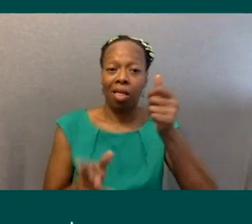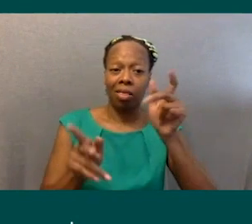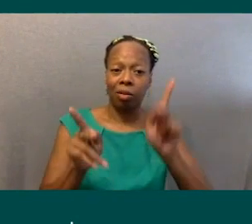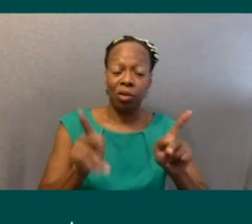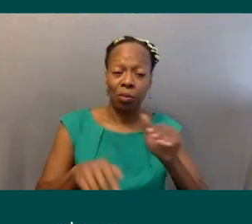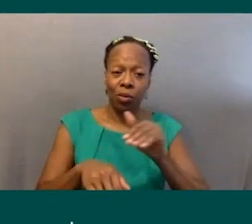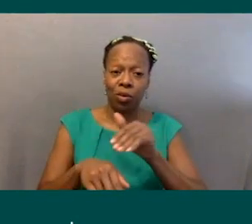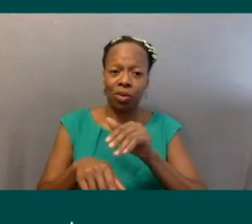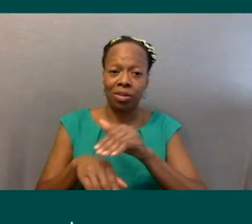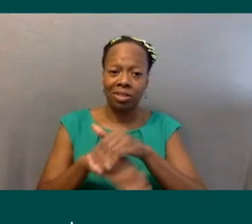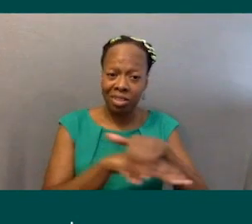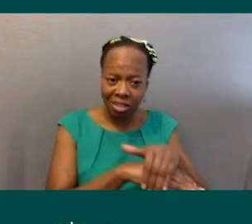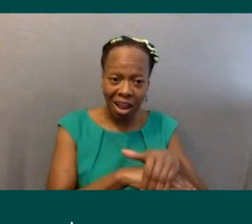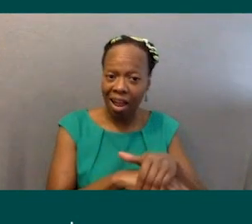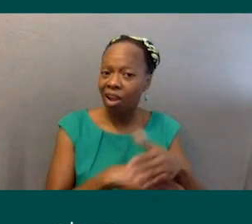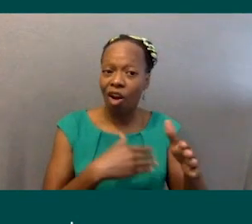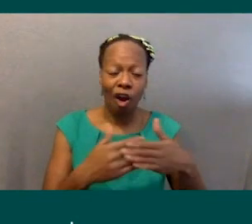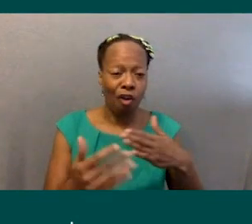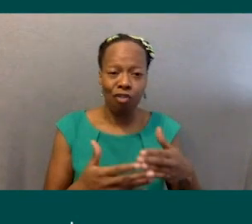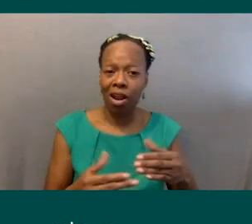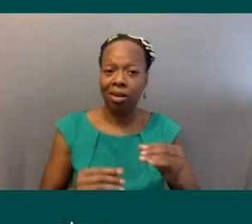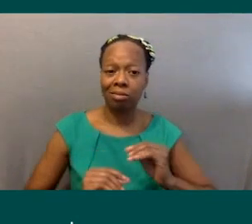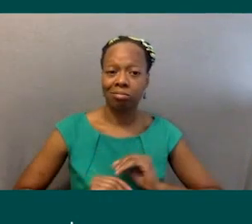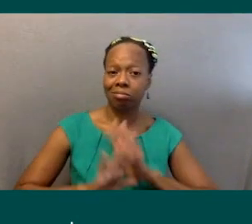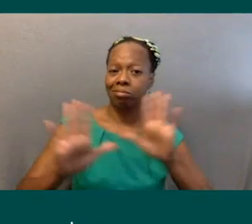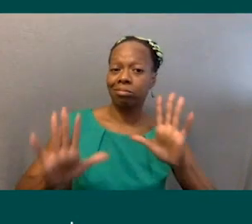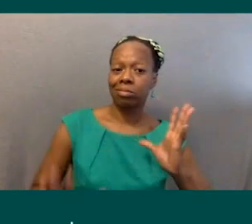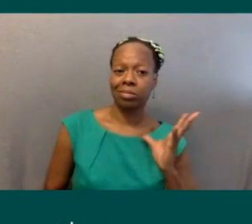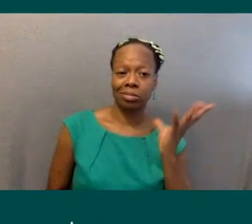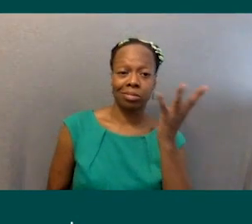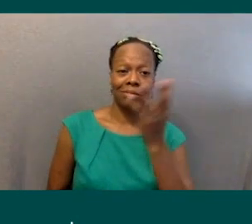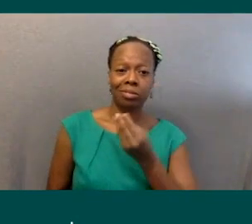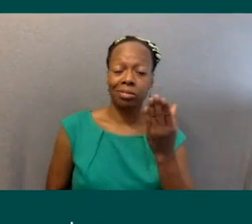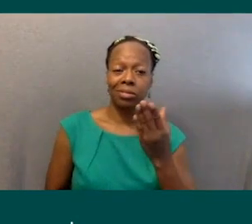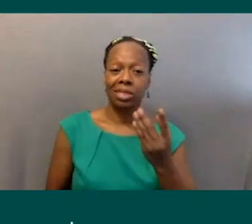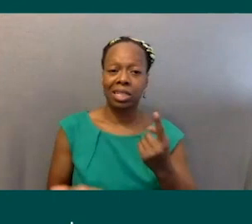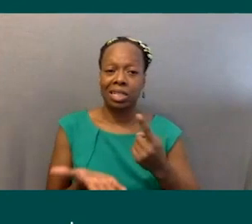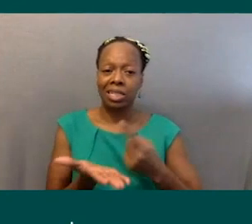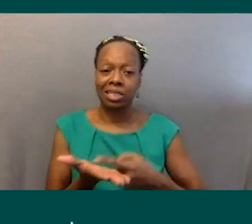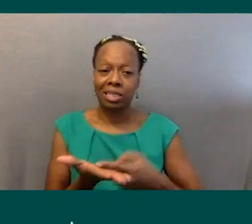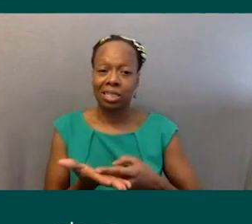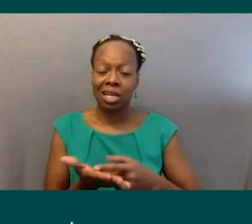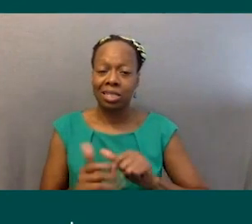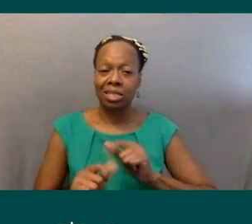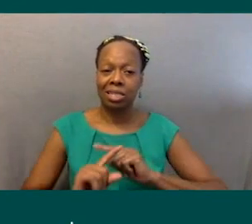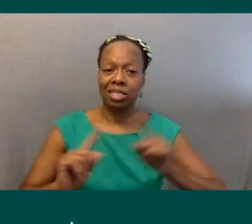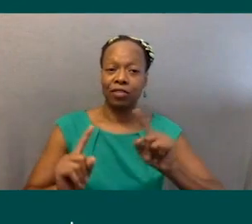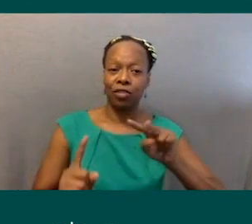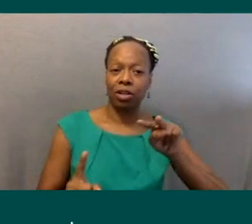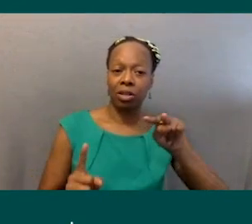we're here and available. And often these centers, our center, and others